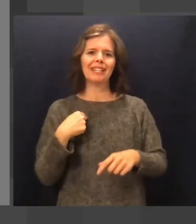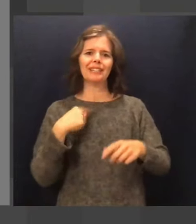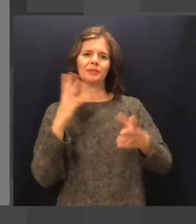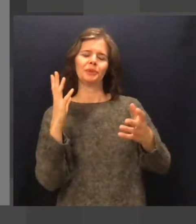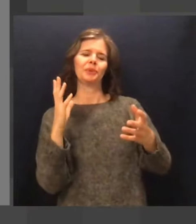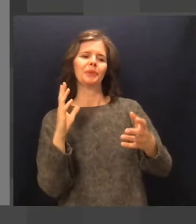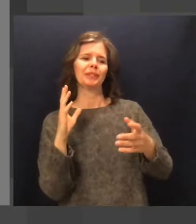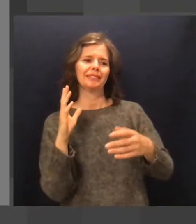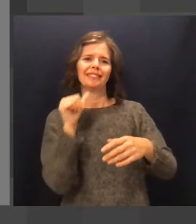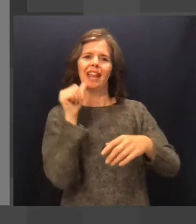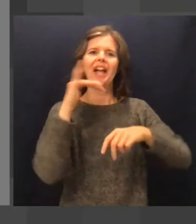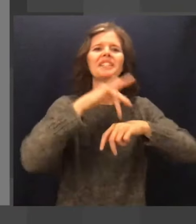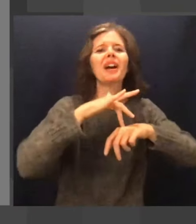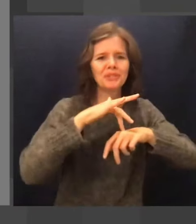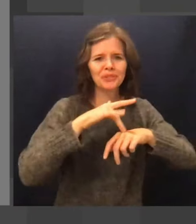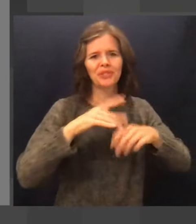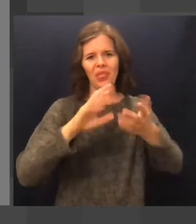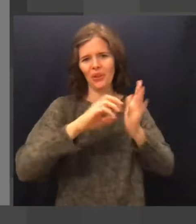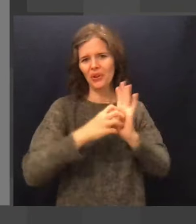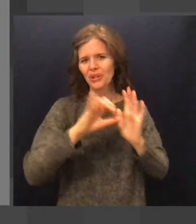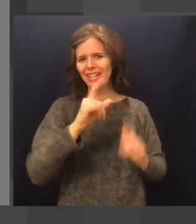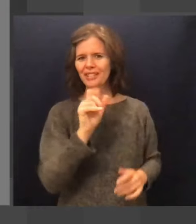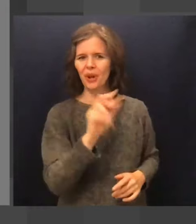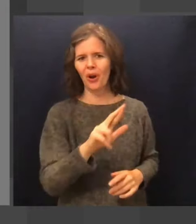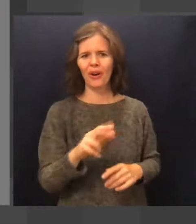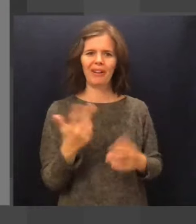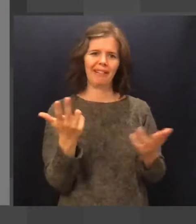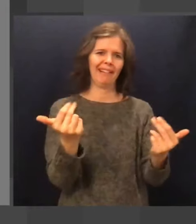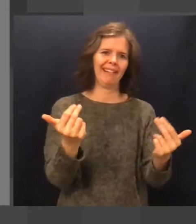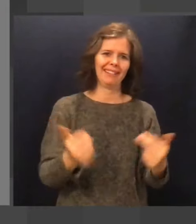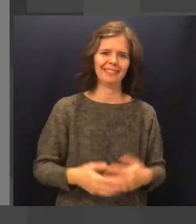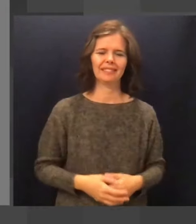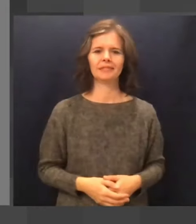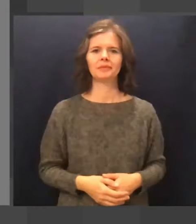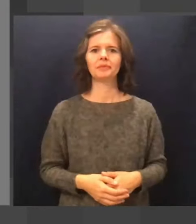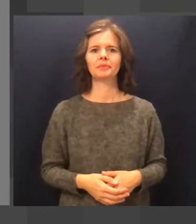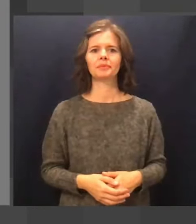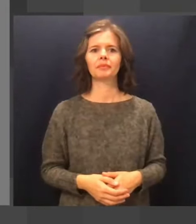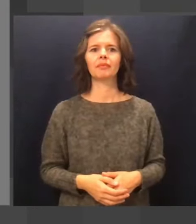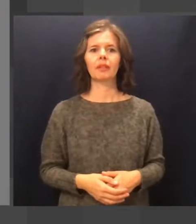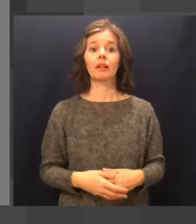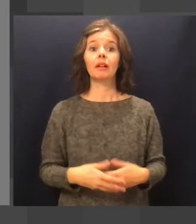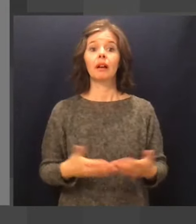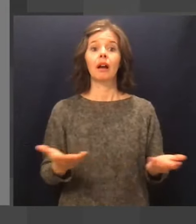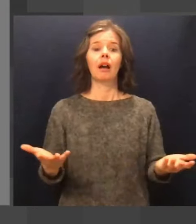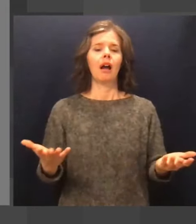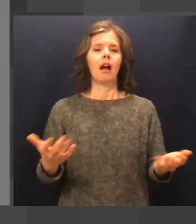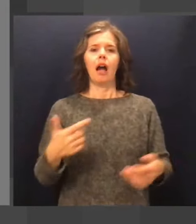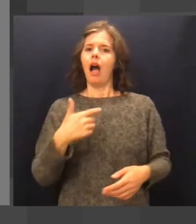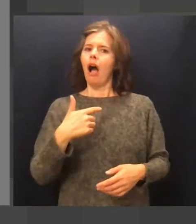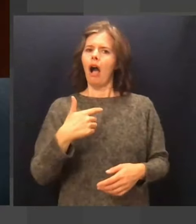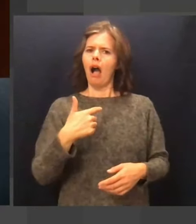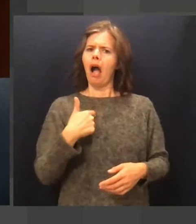FEATURE COOKIE JAR. BUT IN THIS